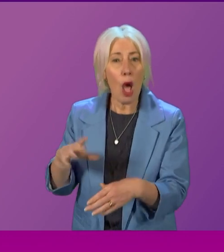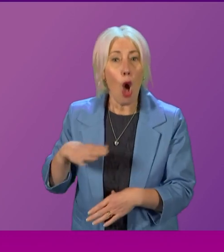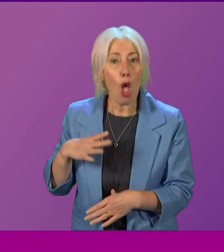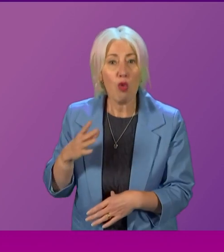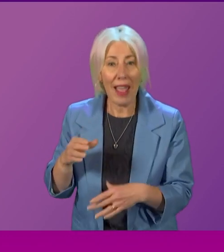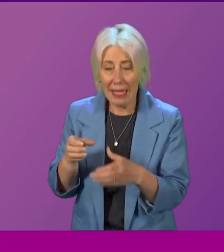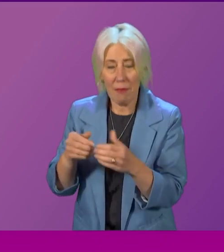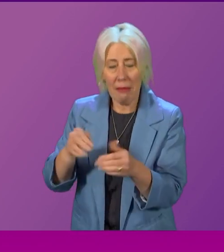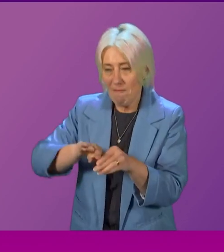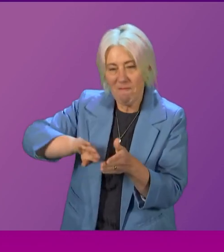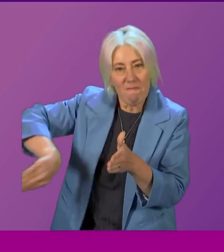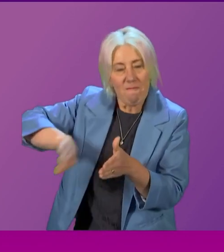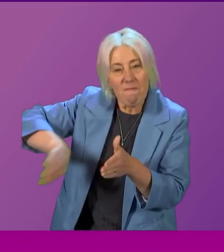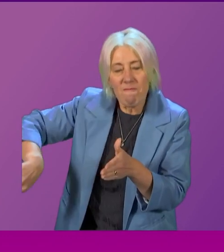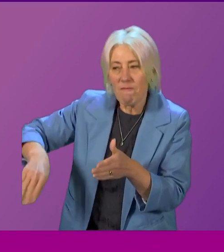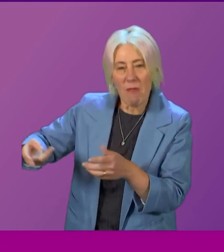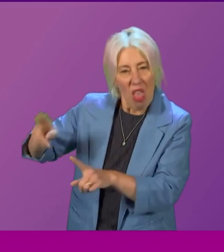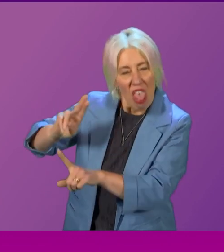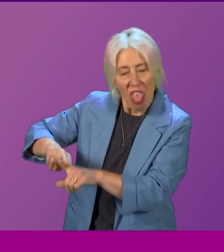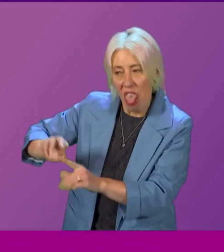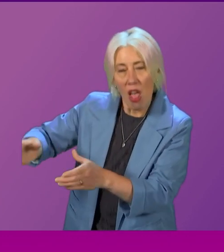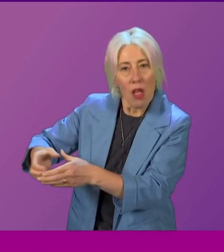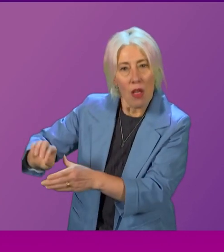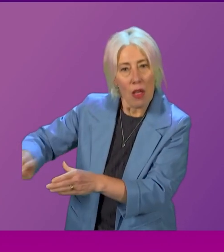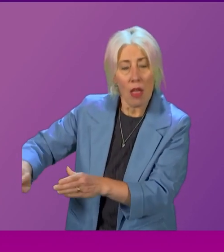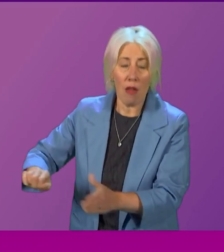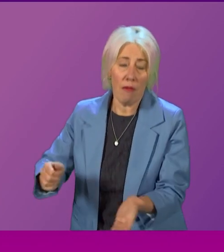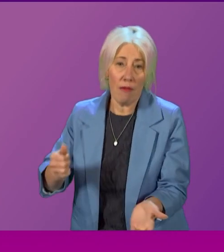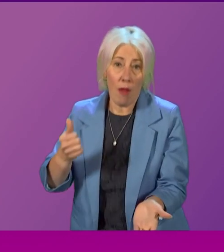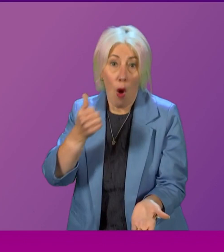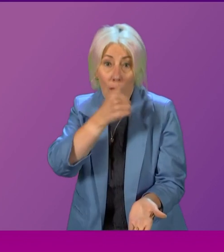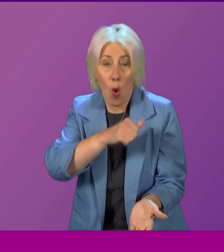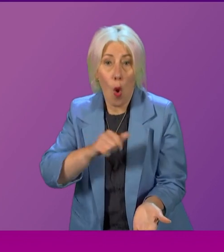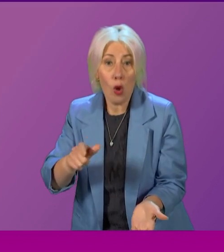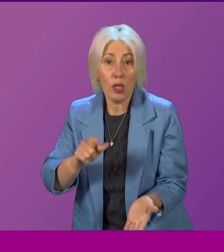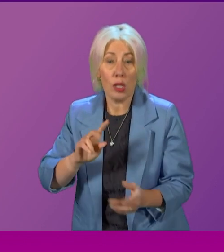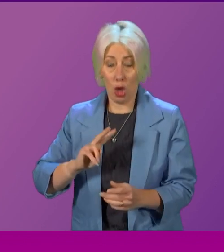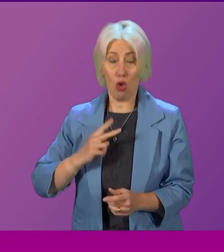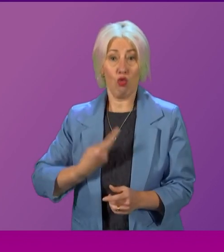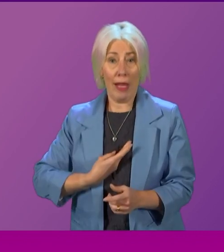marginalised and stigmatised group in society: trans people.